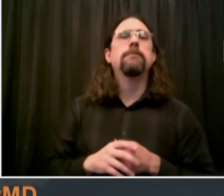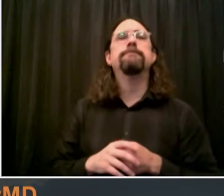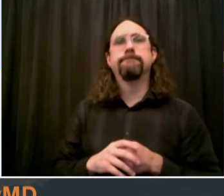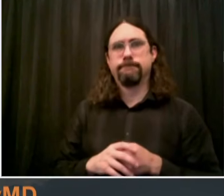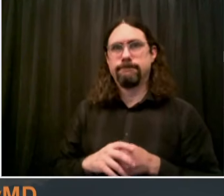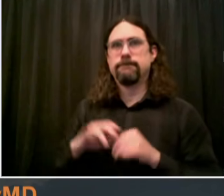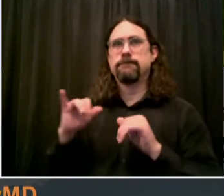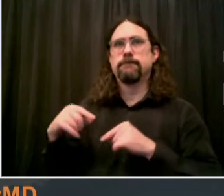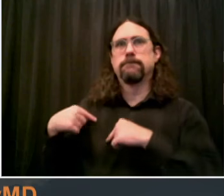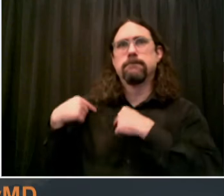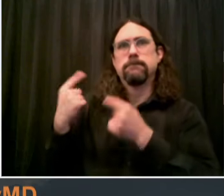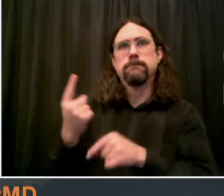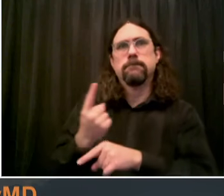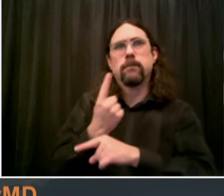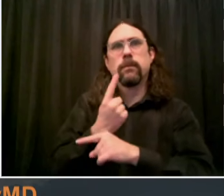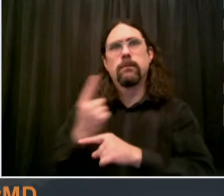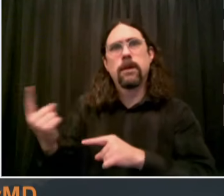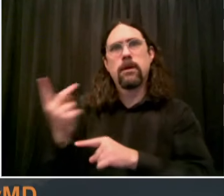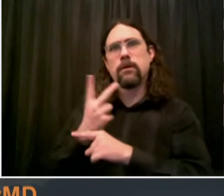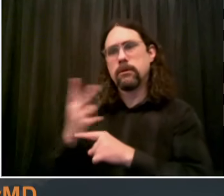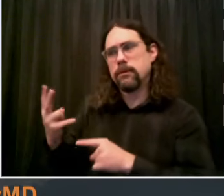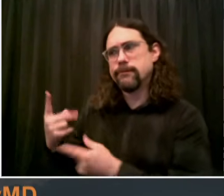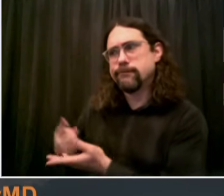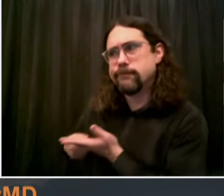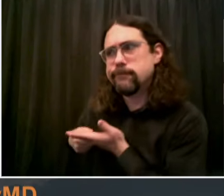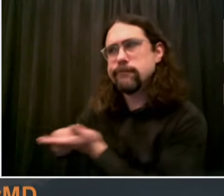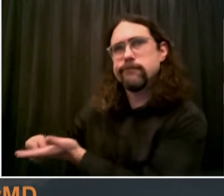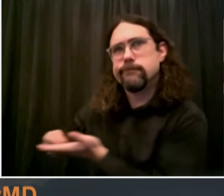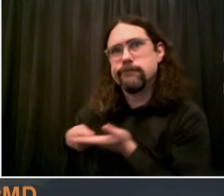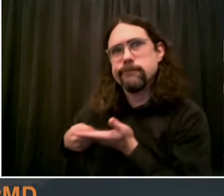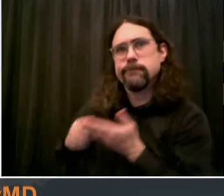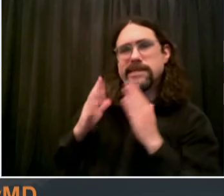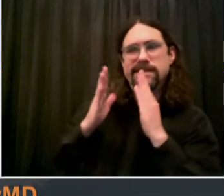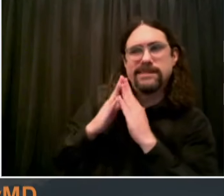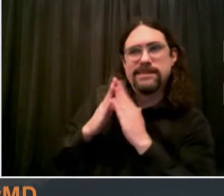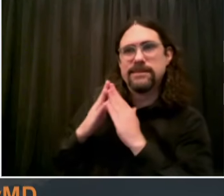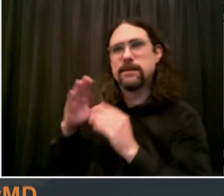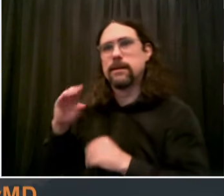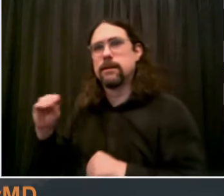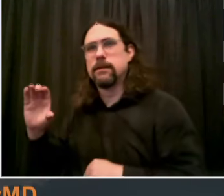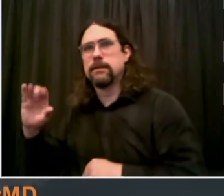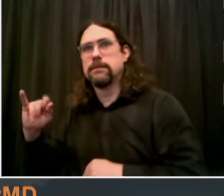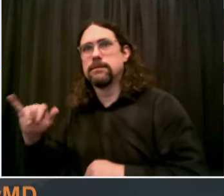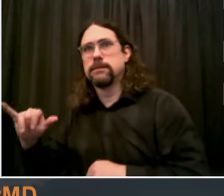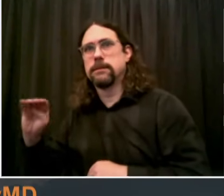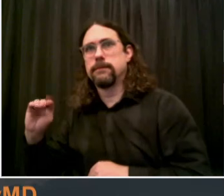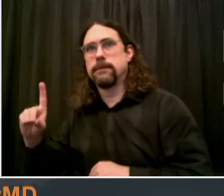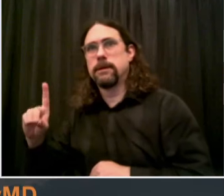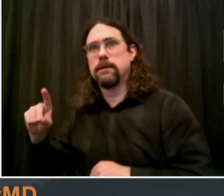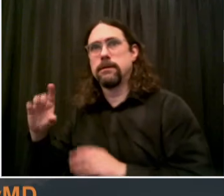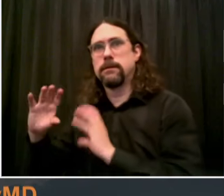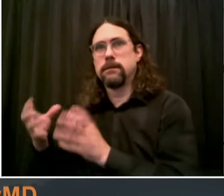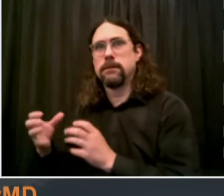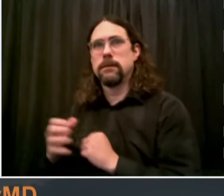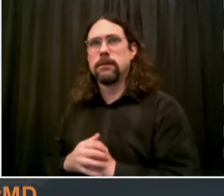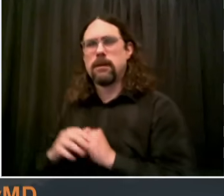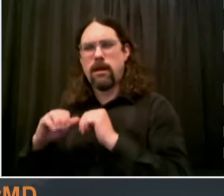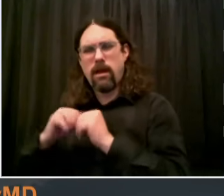THEY'RE DOING SOMETHING EXTRAORDINARY. WE'VE BEEN WORKING OVER THE LAST FEW WEEKS AND FOUND A WAY TO COME INTO